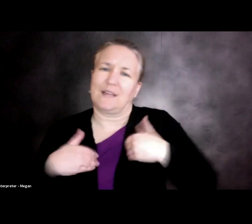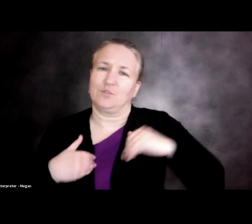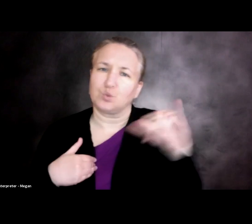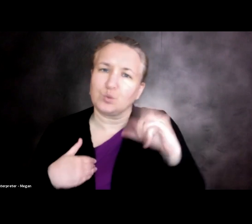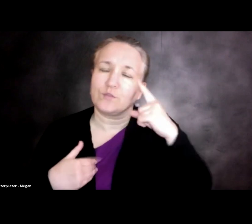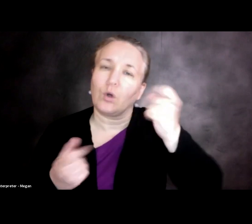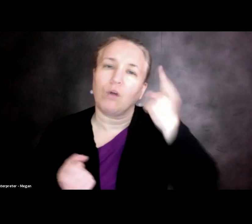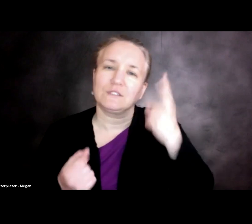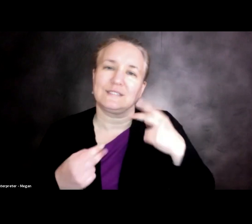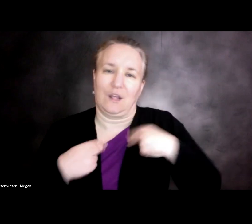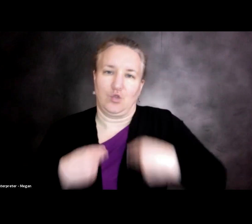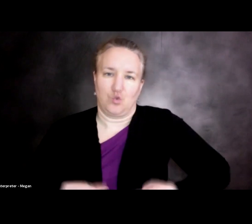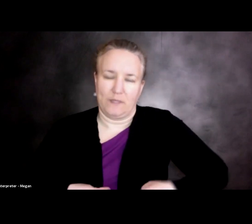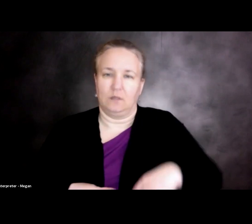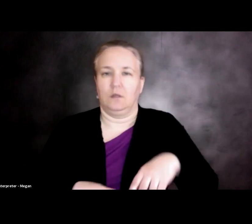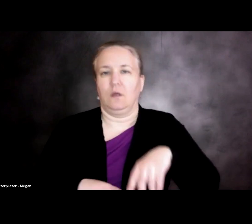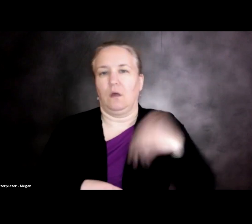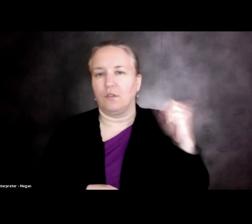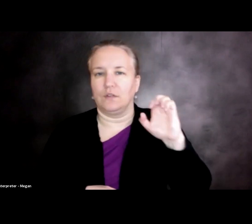the human, other epistemologies.